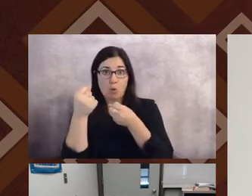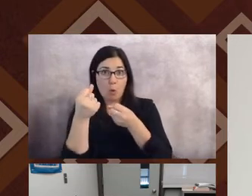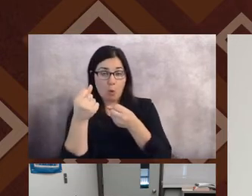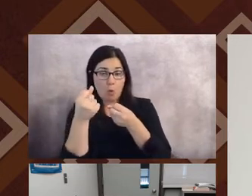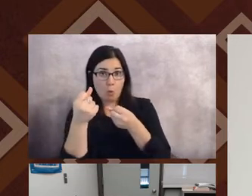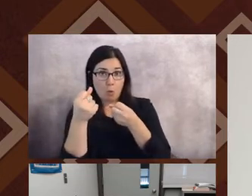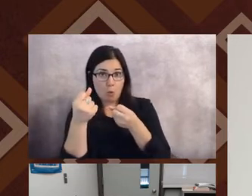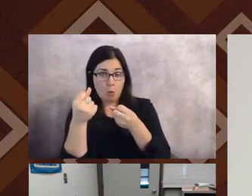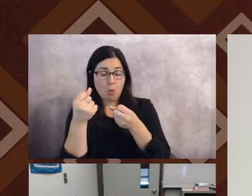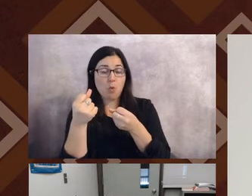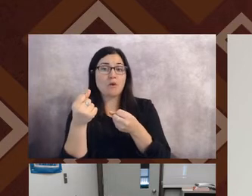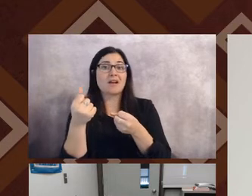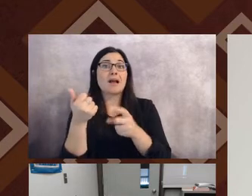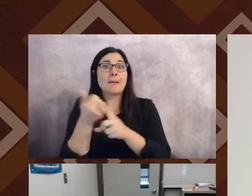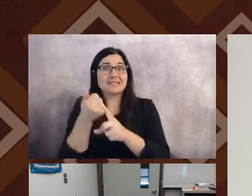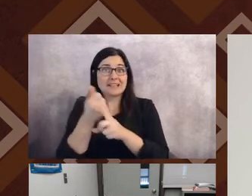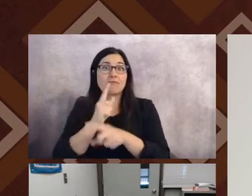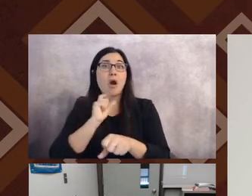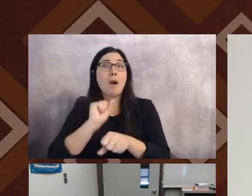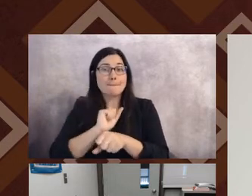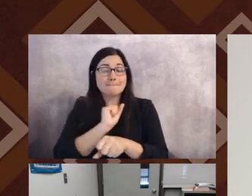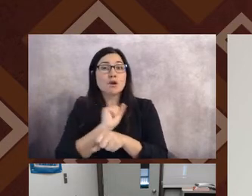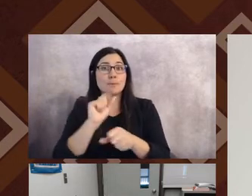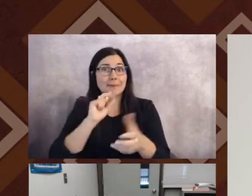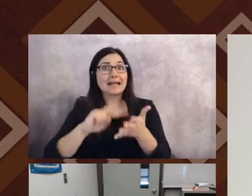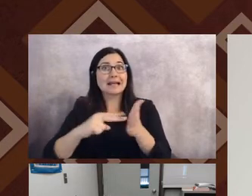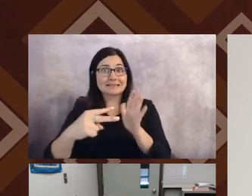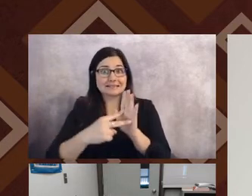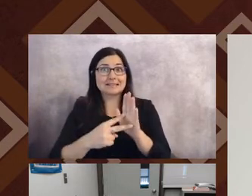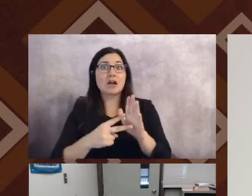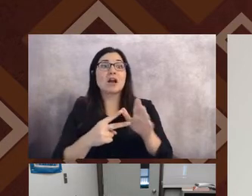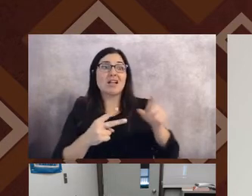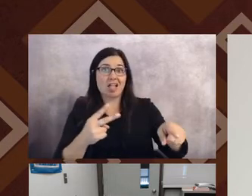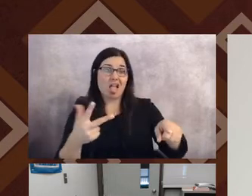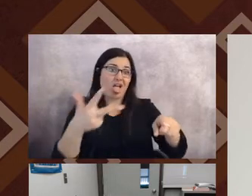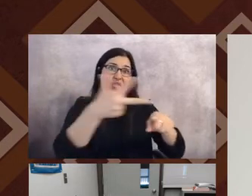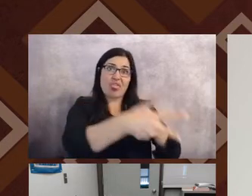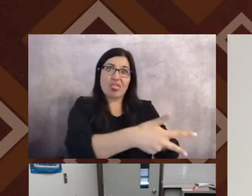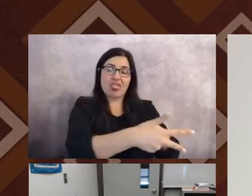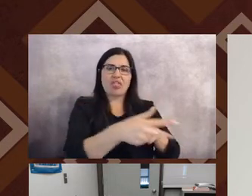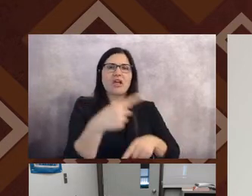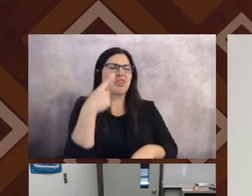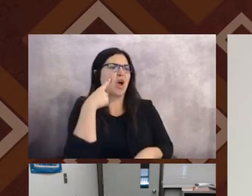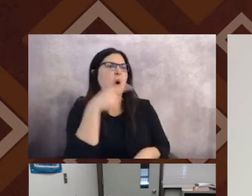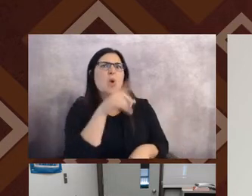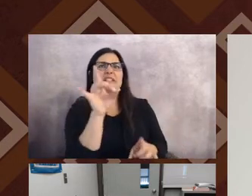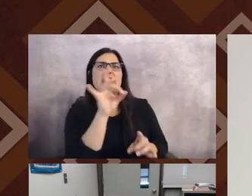who ran intentionally ran over that sick man because they thought that he was a terrorist